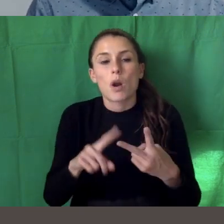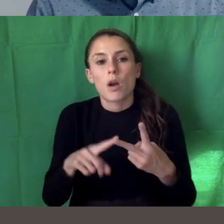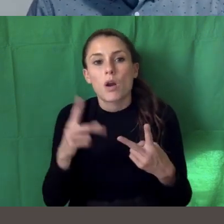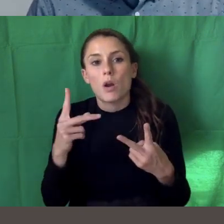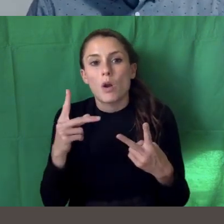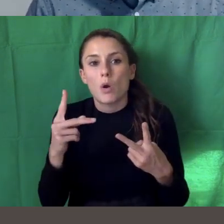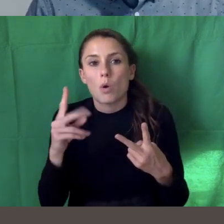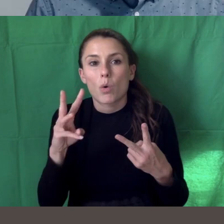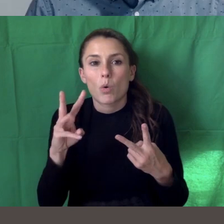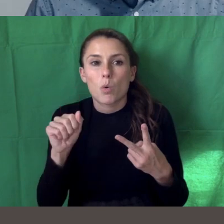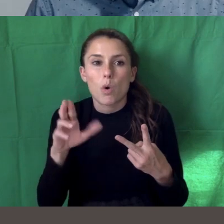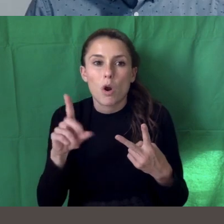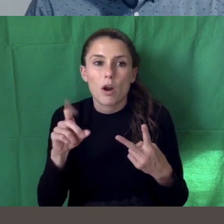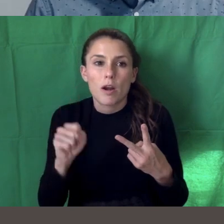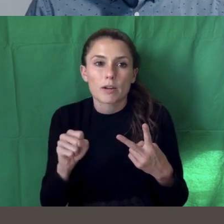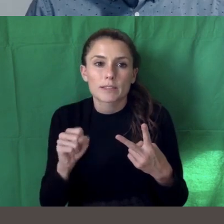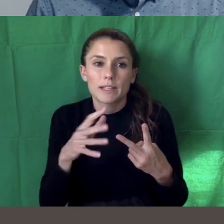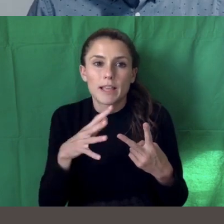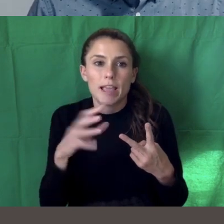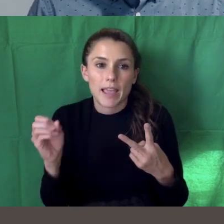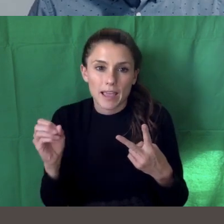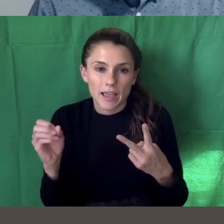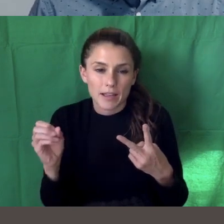But if you do that, you must have kwargs at the end.